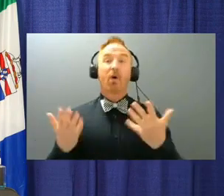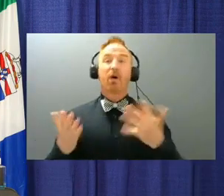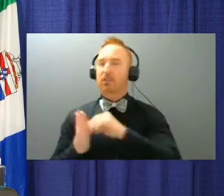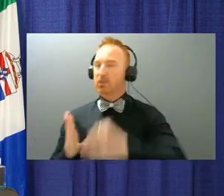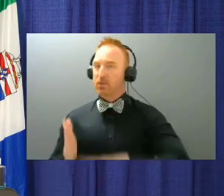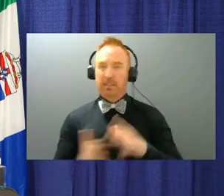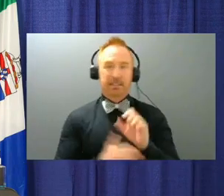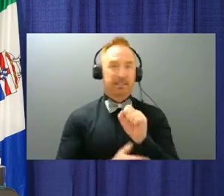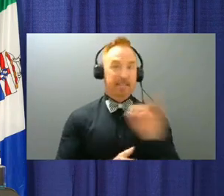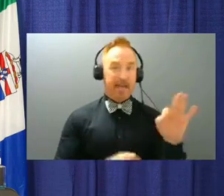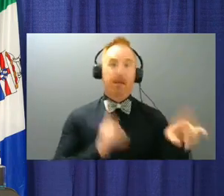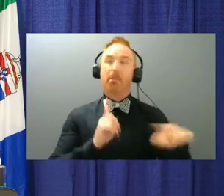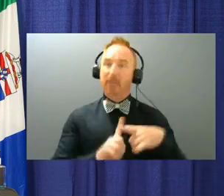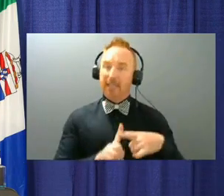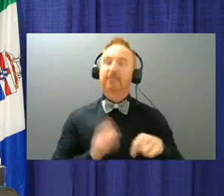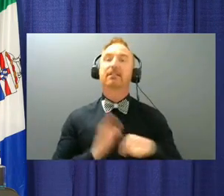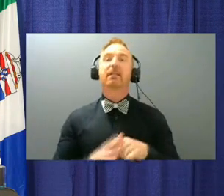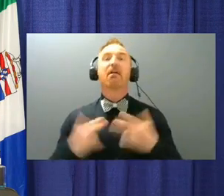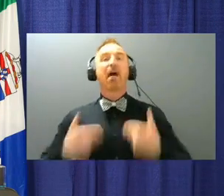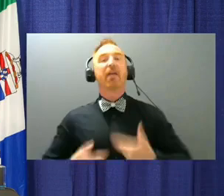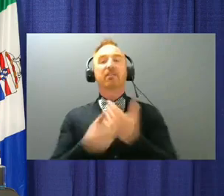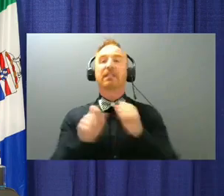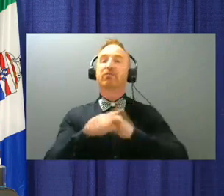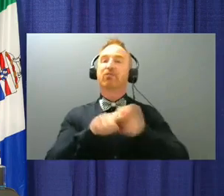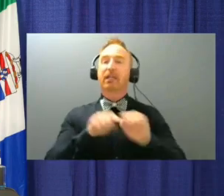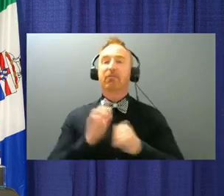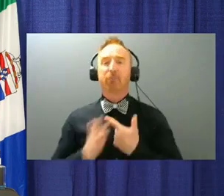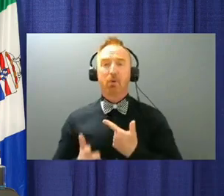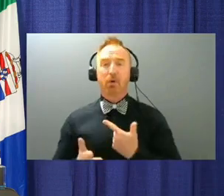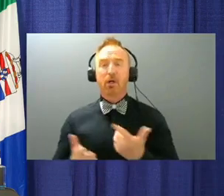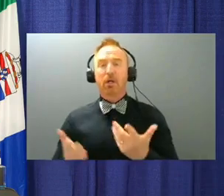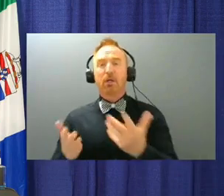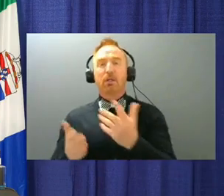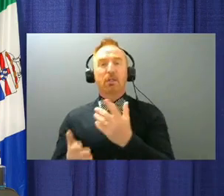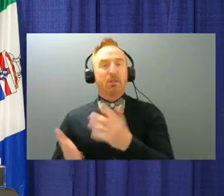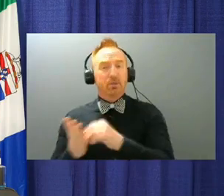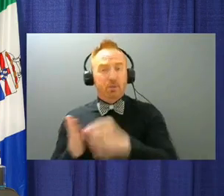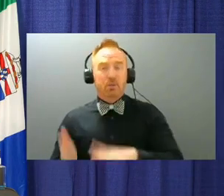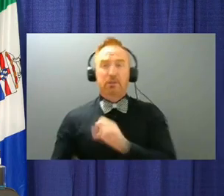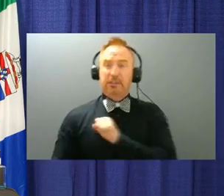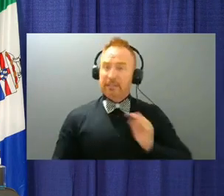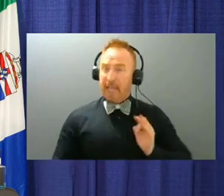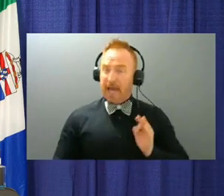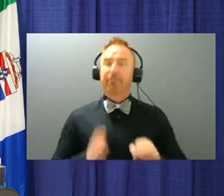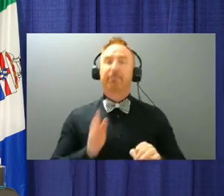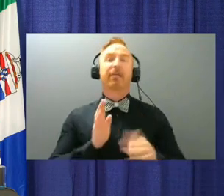health and safety training for staff and for teachers on call. And more supports to meet the